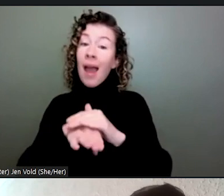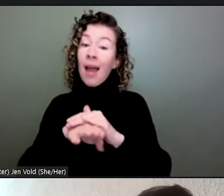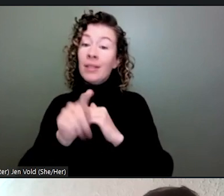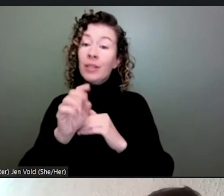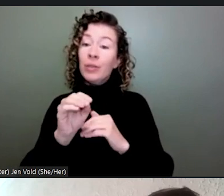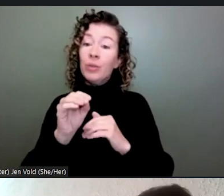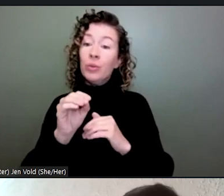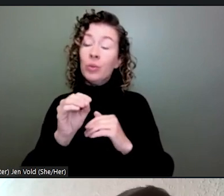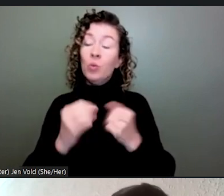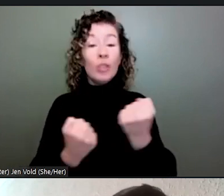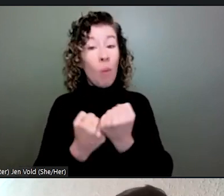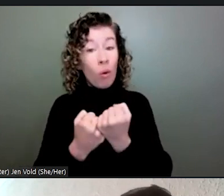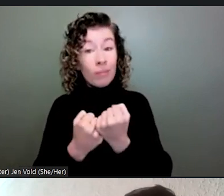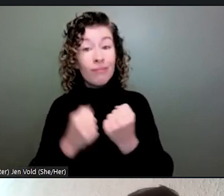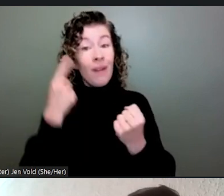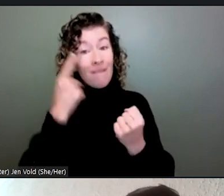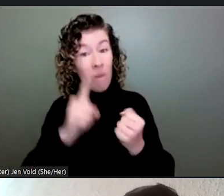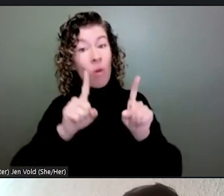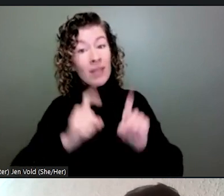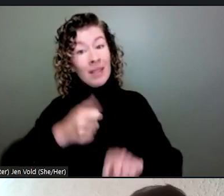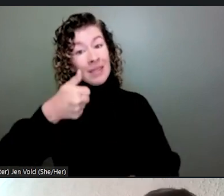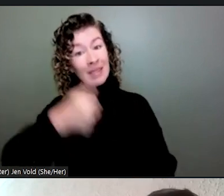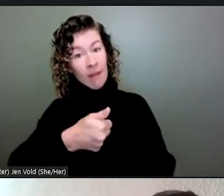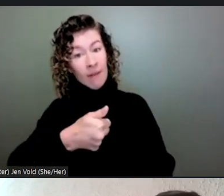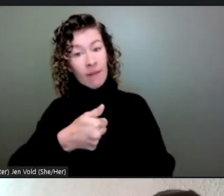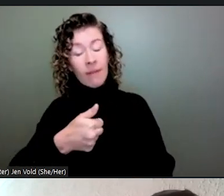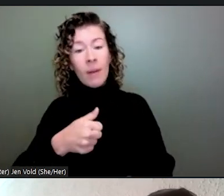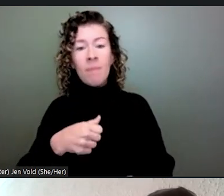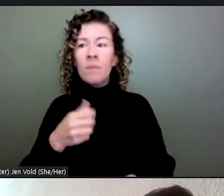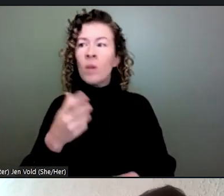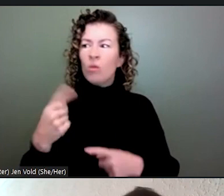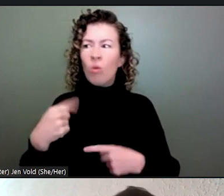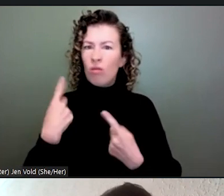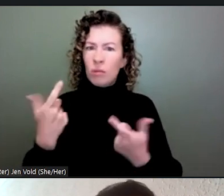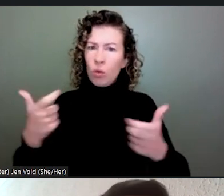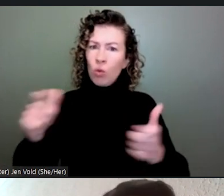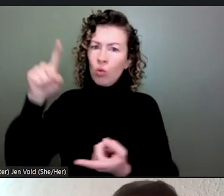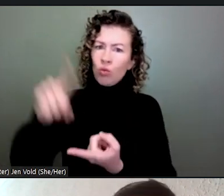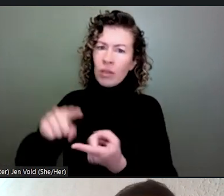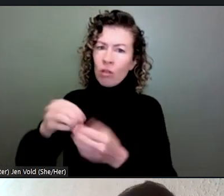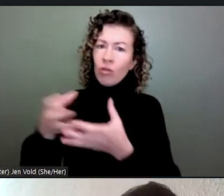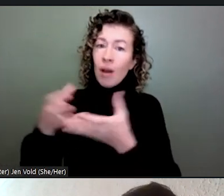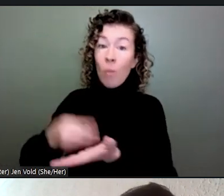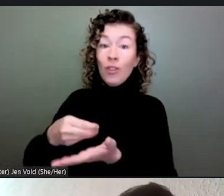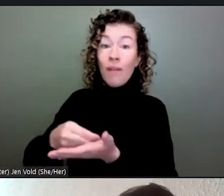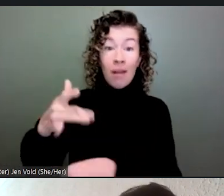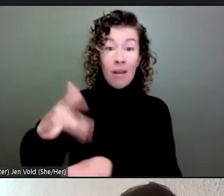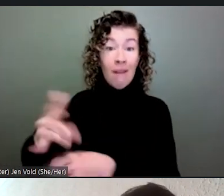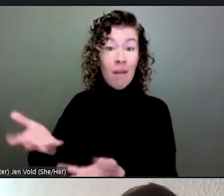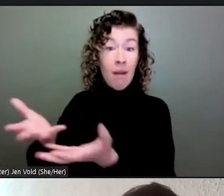to support for the test. So there's been a massive reduction in the amount of funding that's available for English language classes.